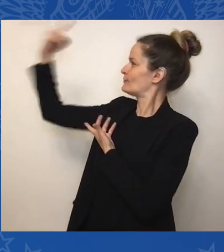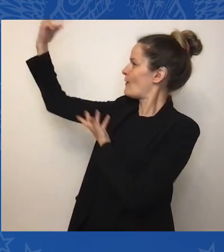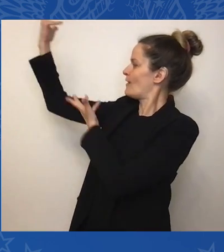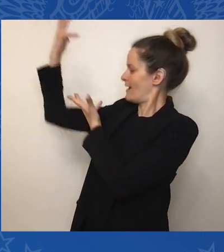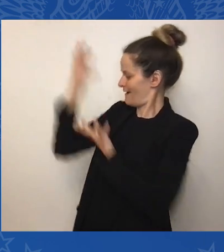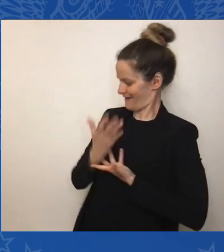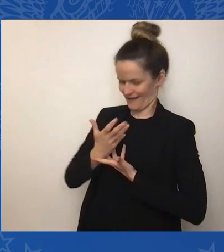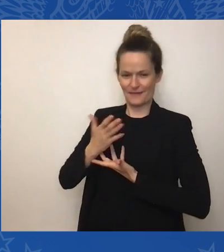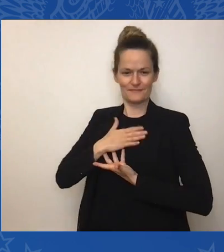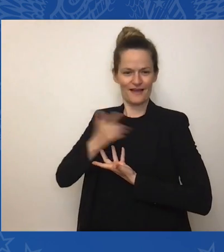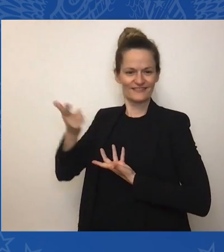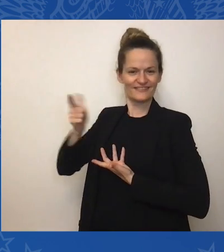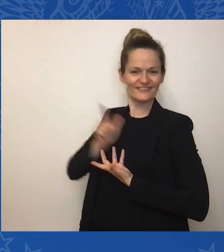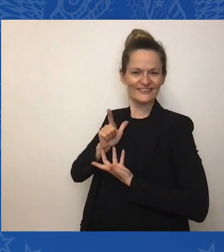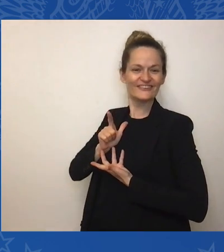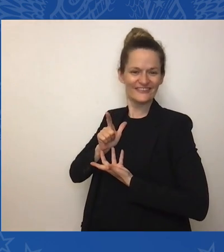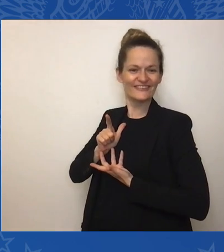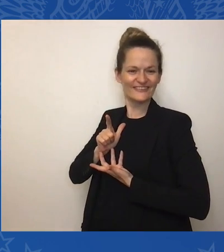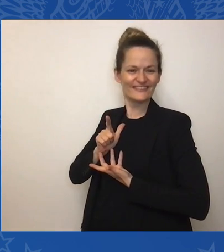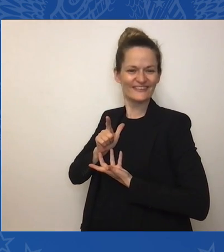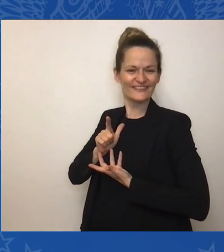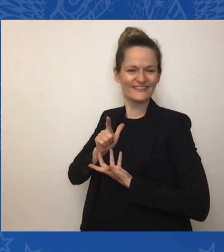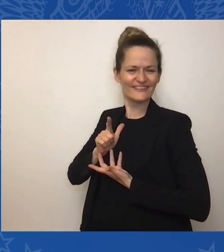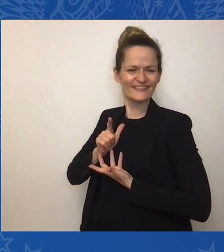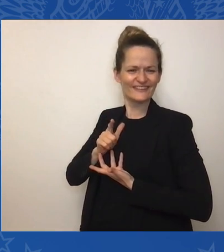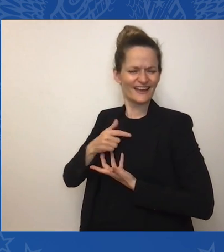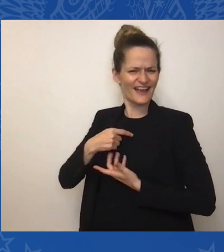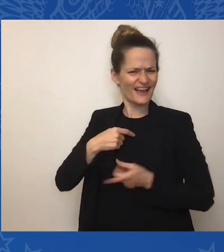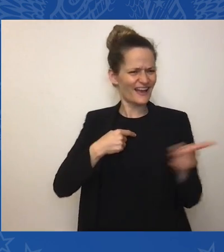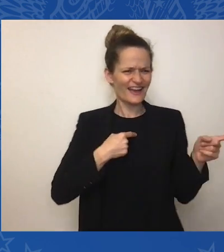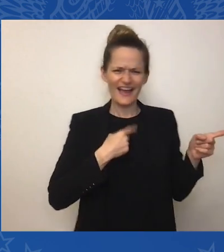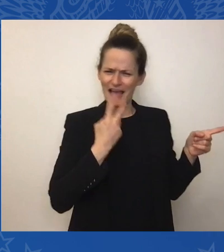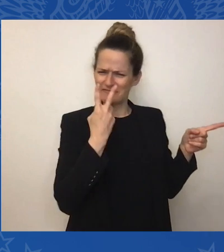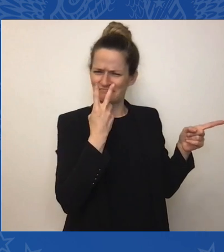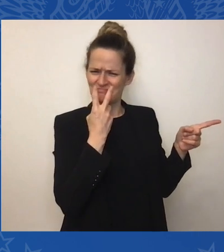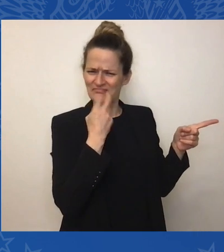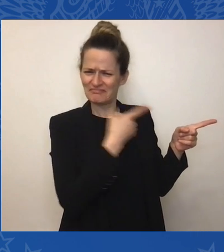Although, Dr. Ingersoll is the one -- you know, professors make a difference.